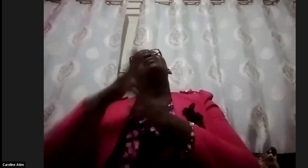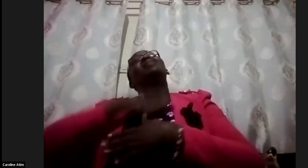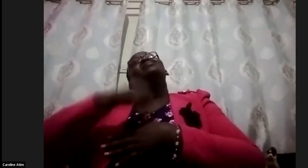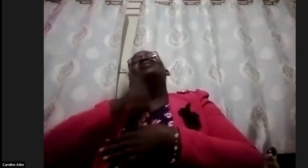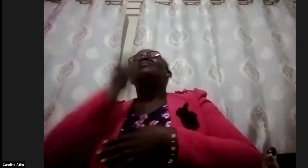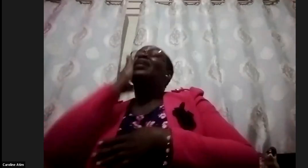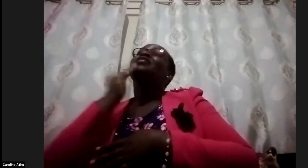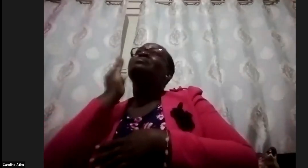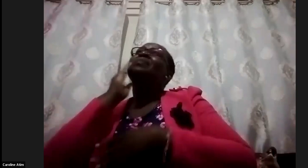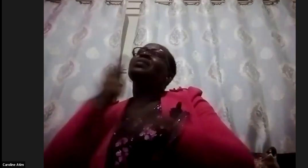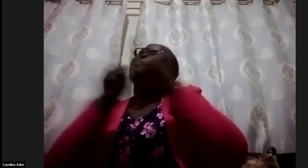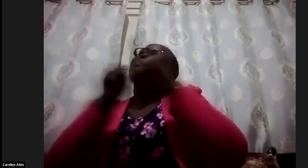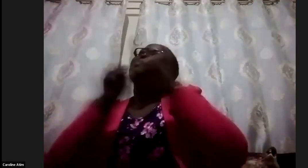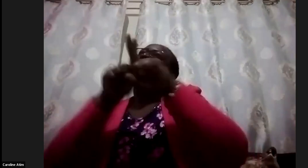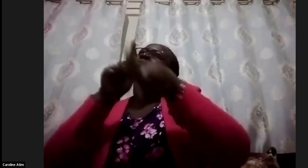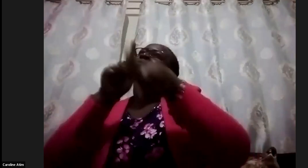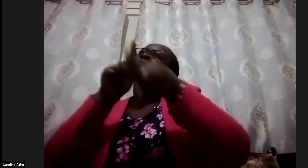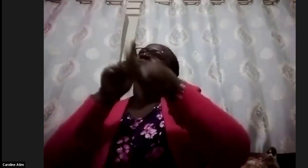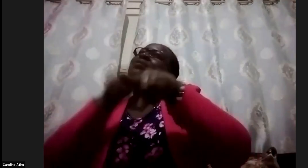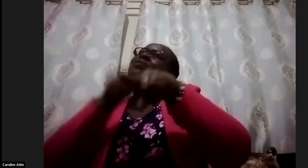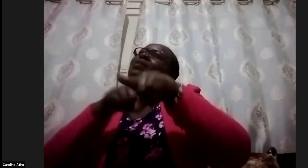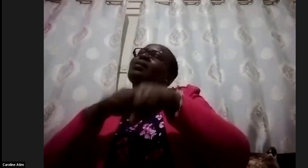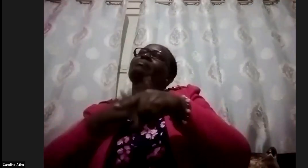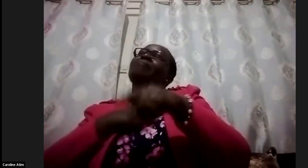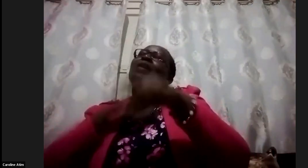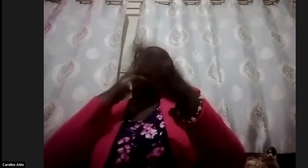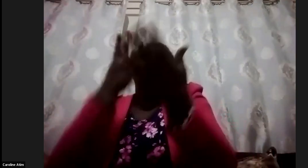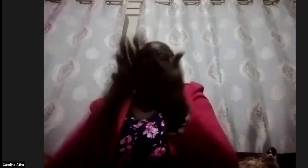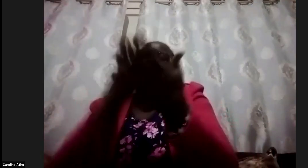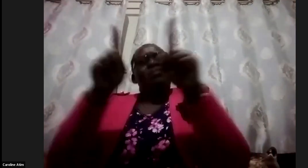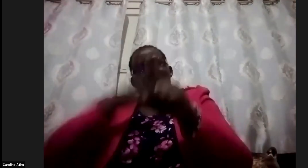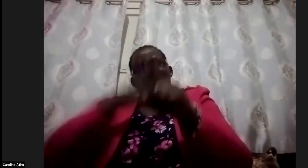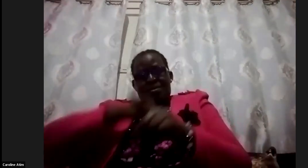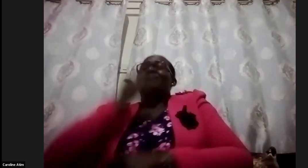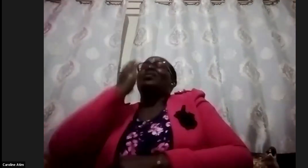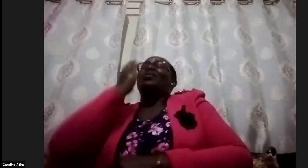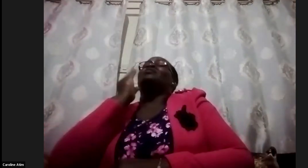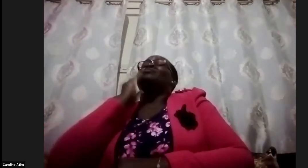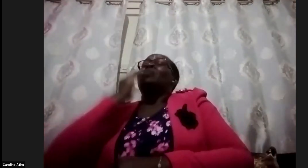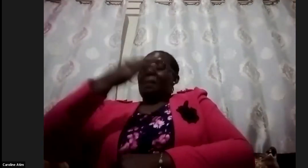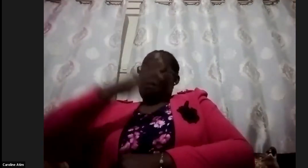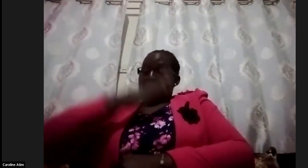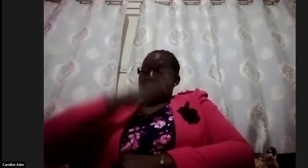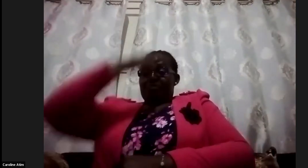limited to several opportunities. Putting that aside, my